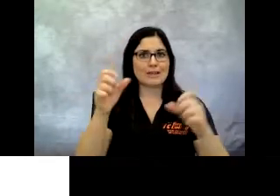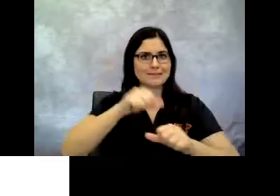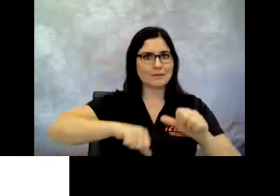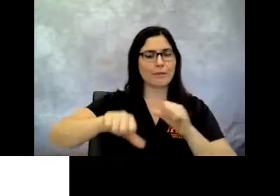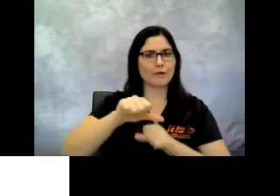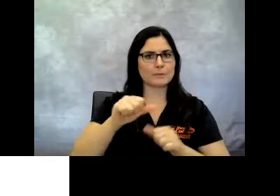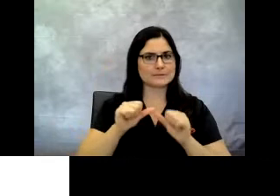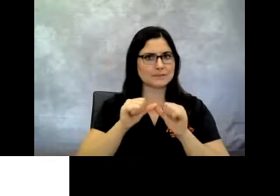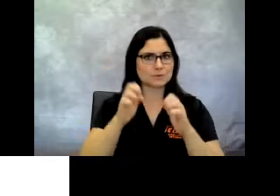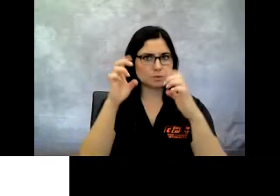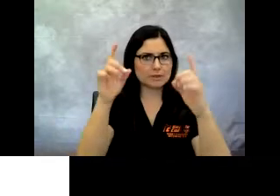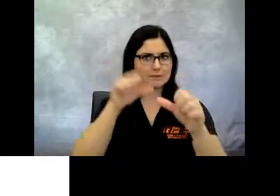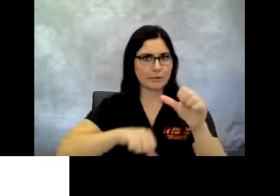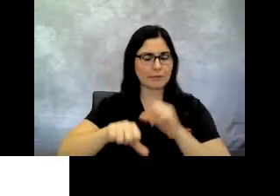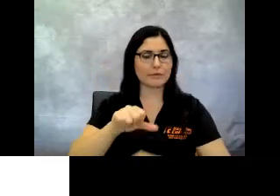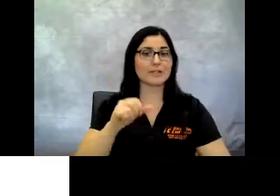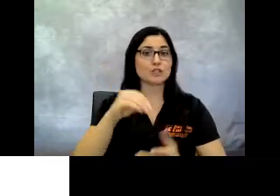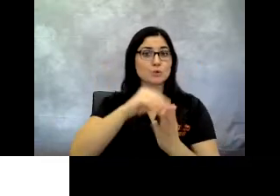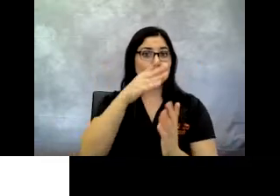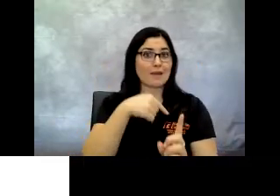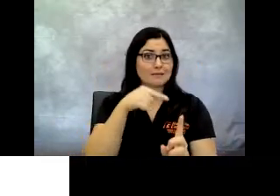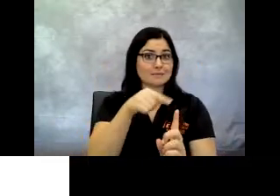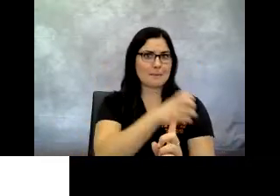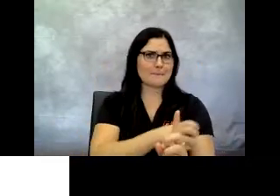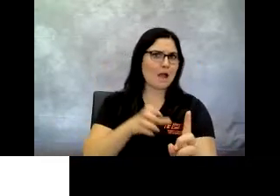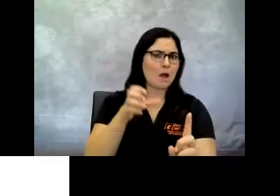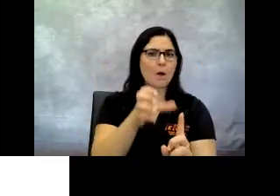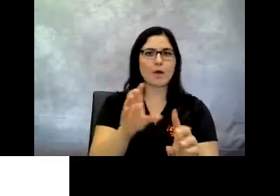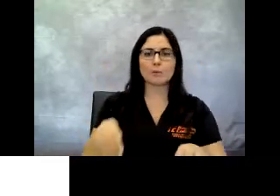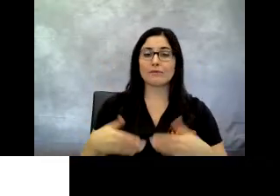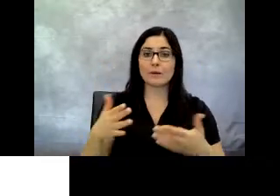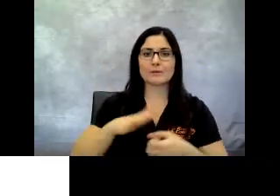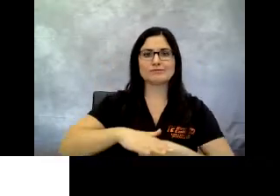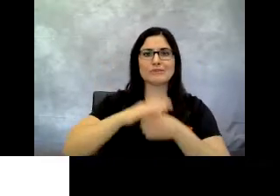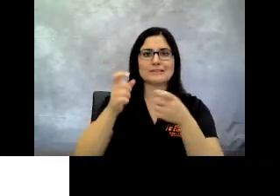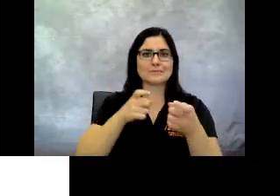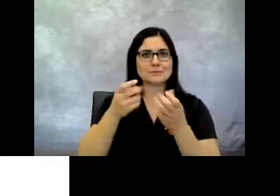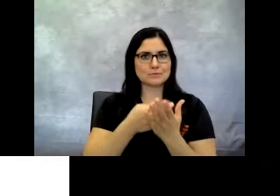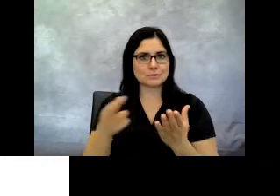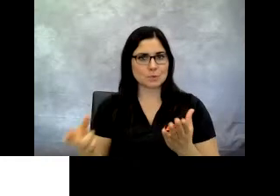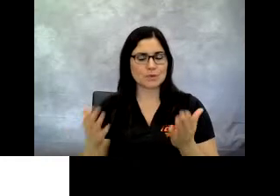Empower the students and provide stress management resources. And then take the preventative measures.